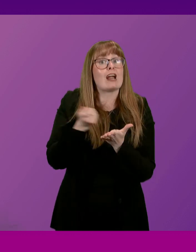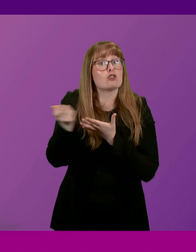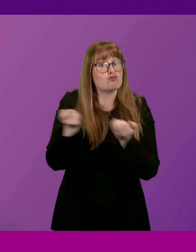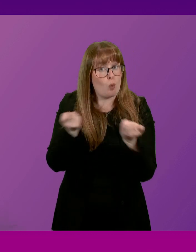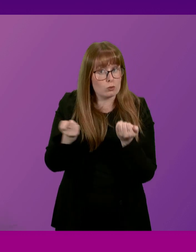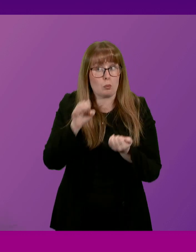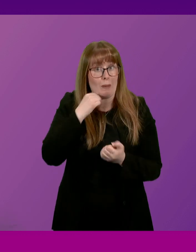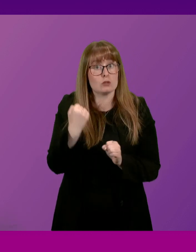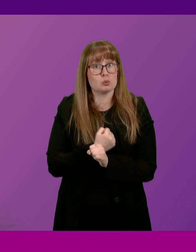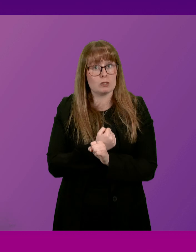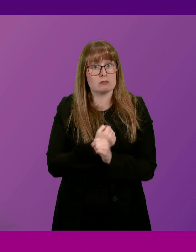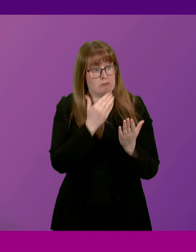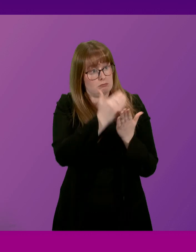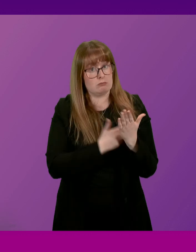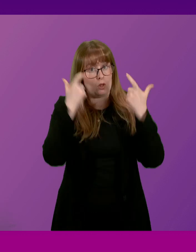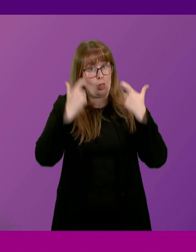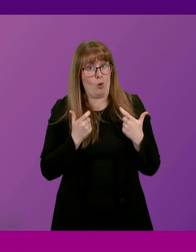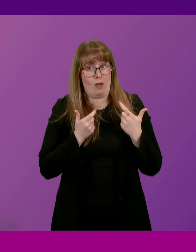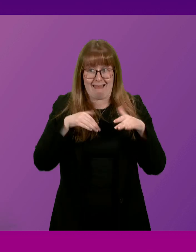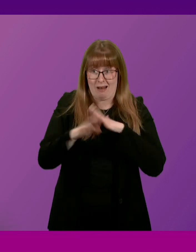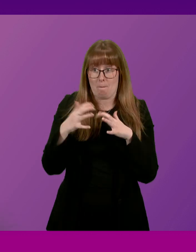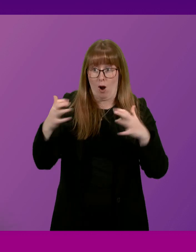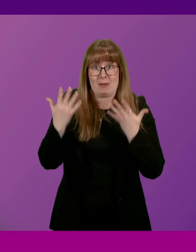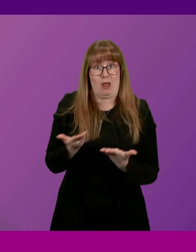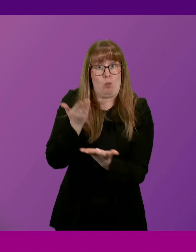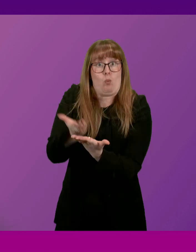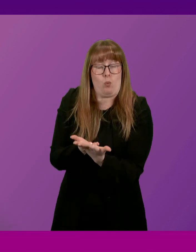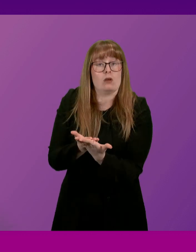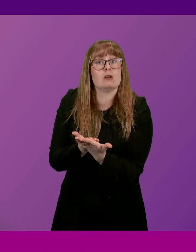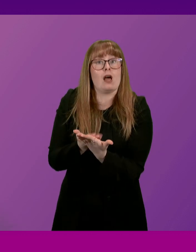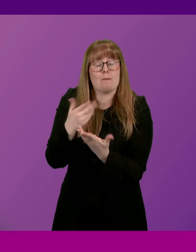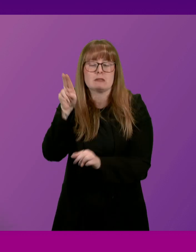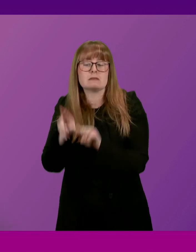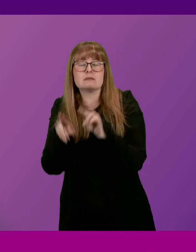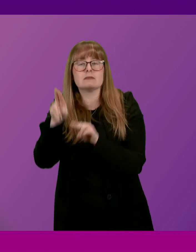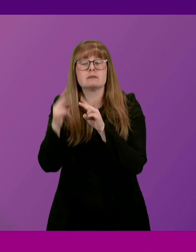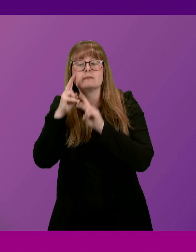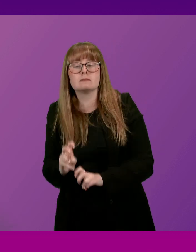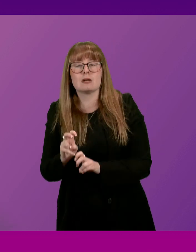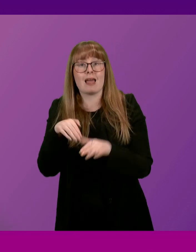do that. The proposed legislation is currently being scrutinised in the Parliament. It will